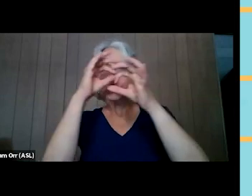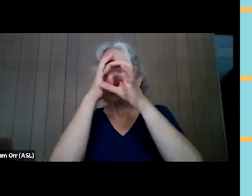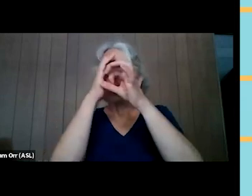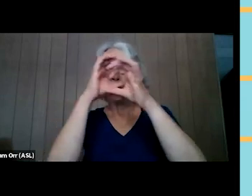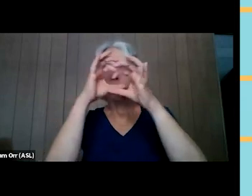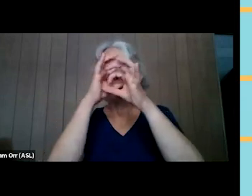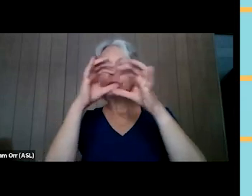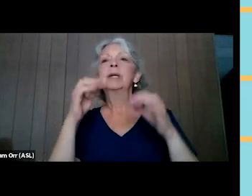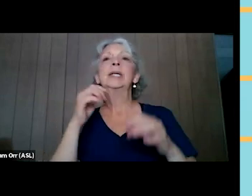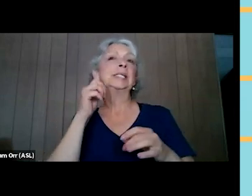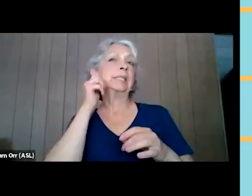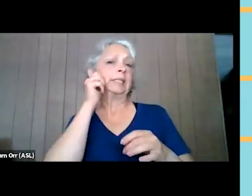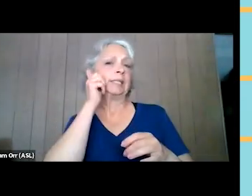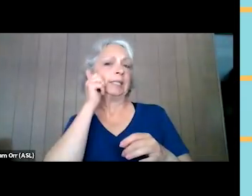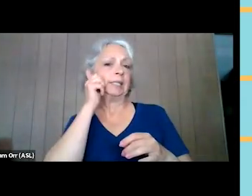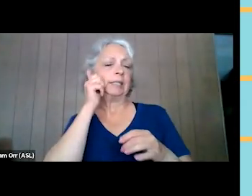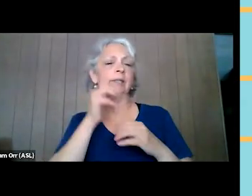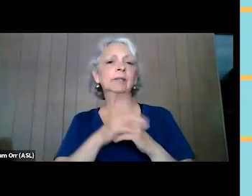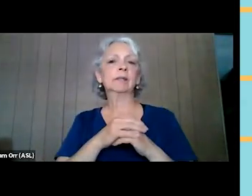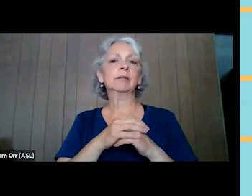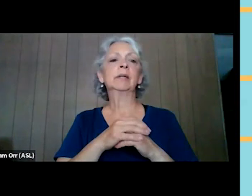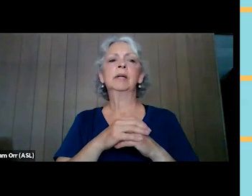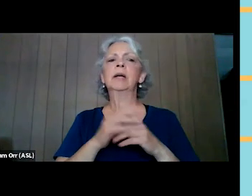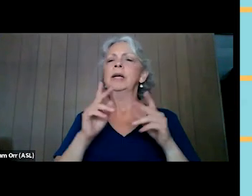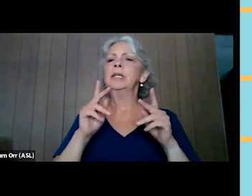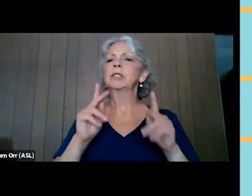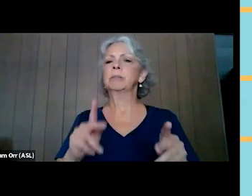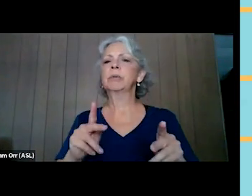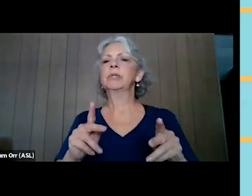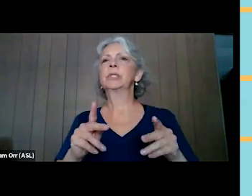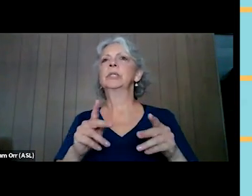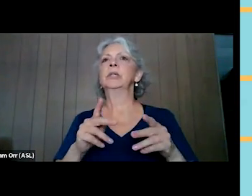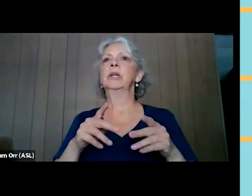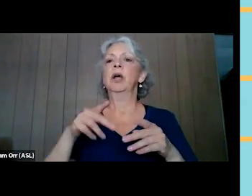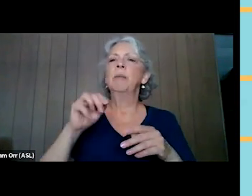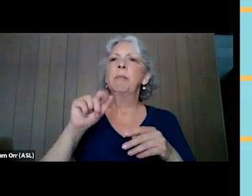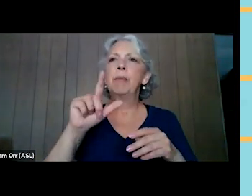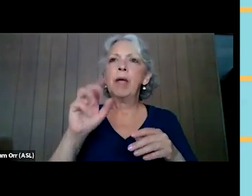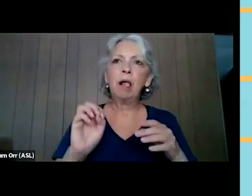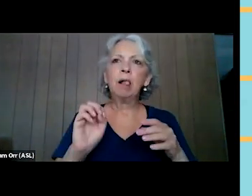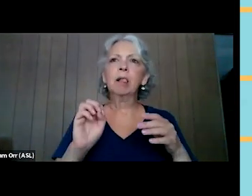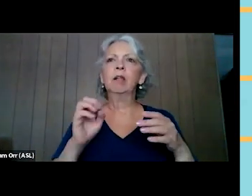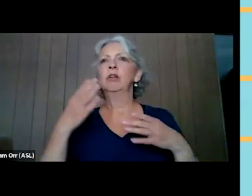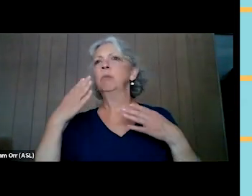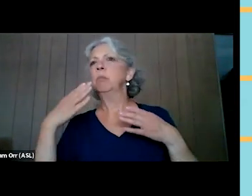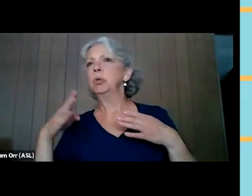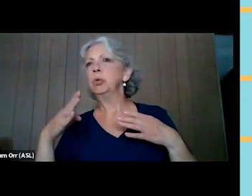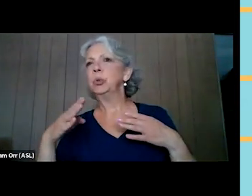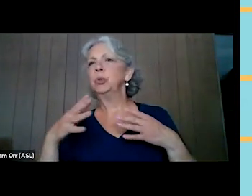Skin, is the person cyanotic, are they pale, blue, or gray? Right, blood pressure.